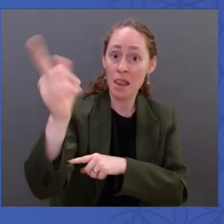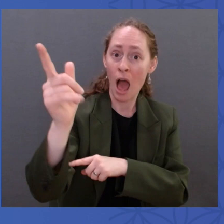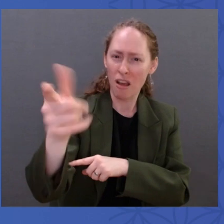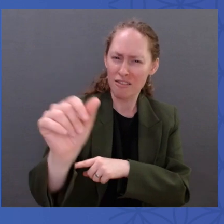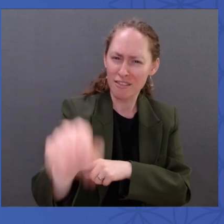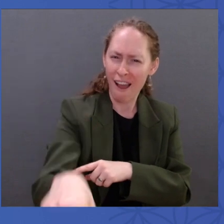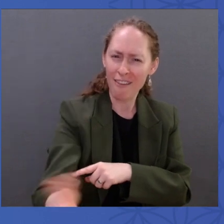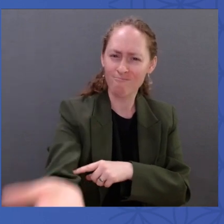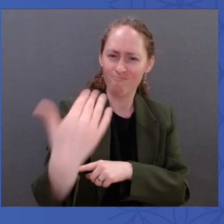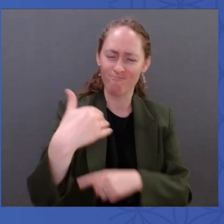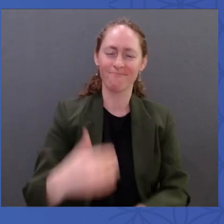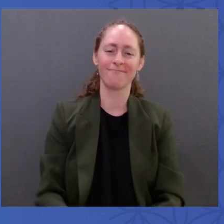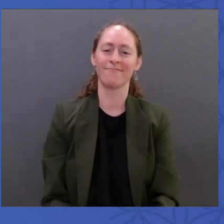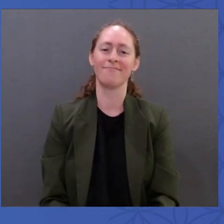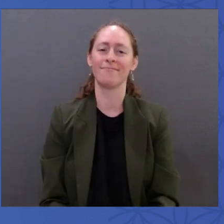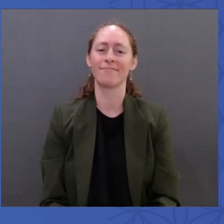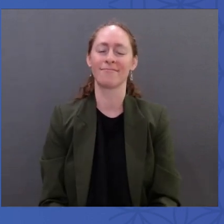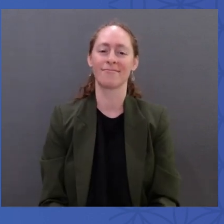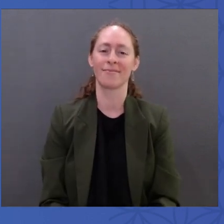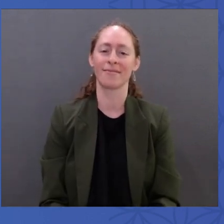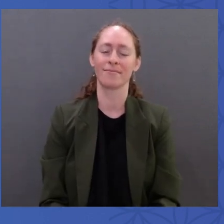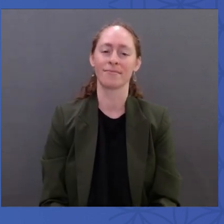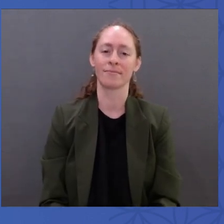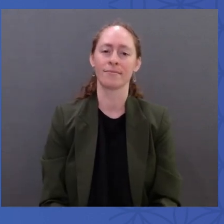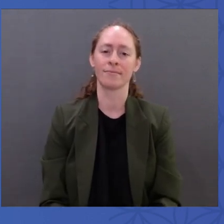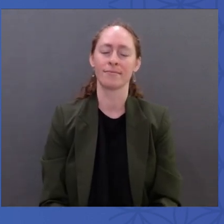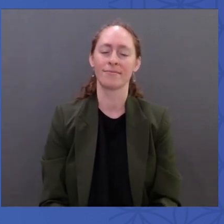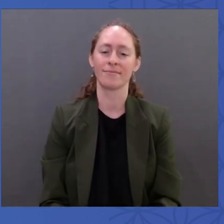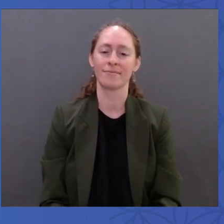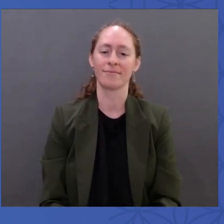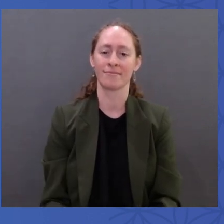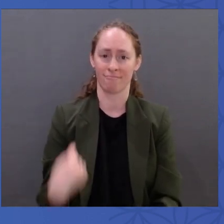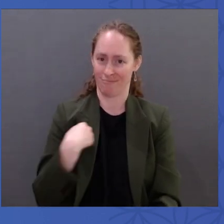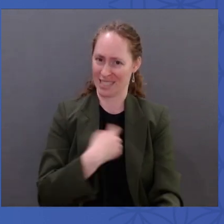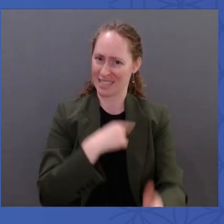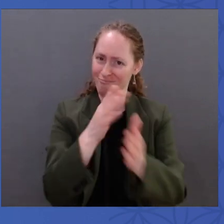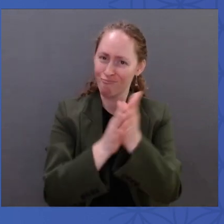We look forward to working closely with the United States and other partners to flesh out the IPEF.